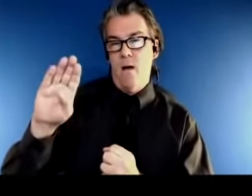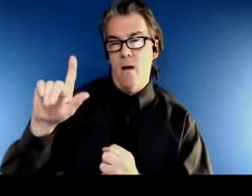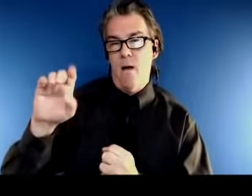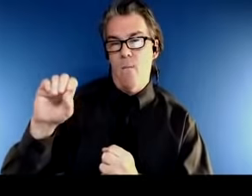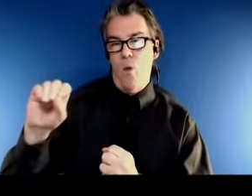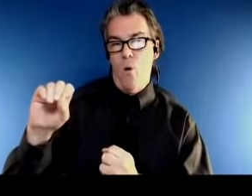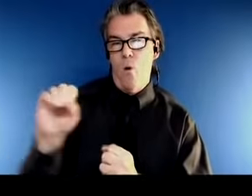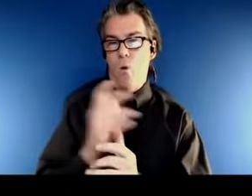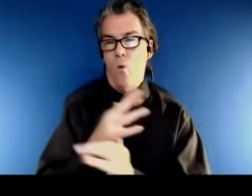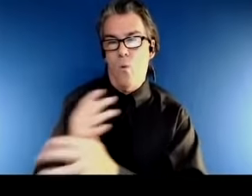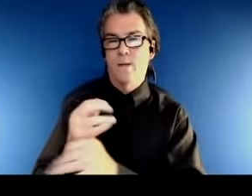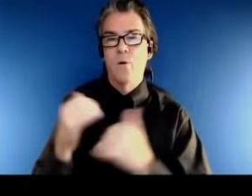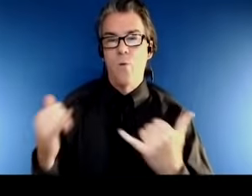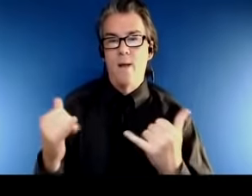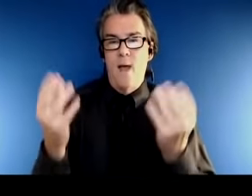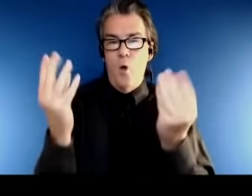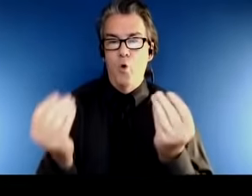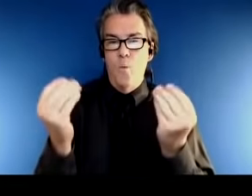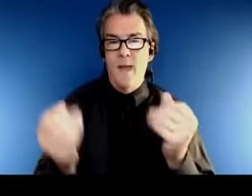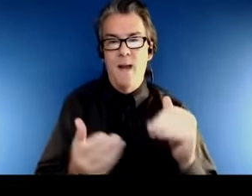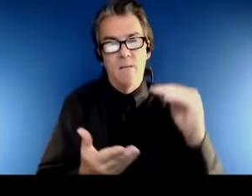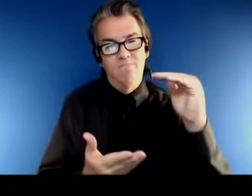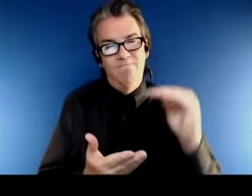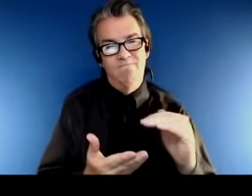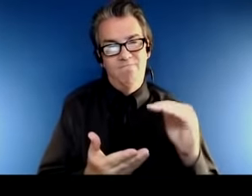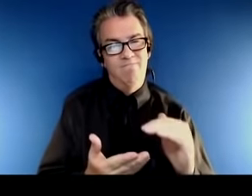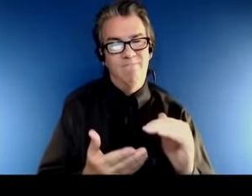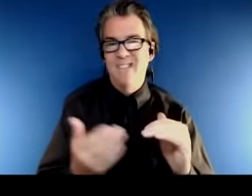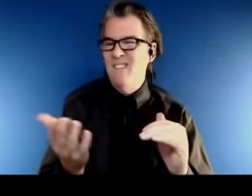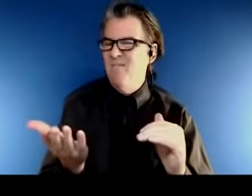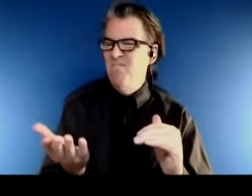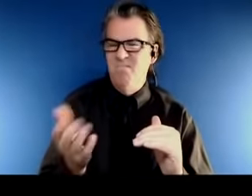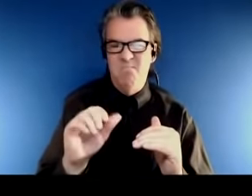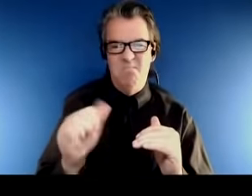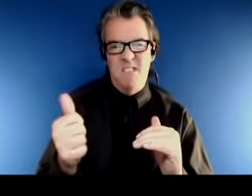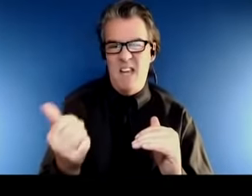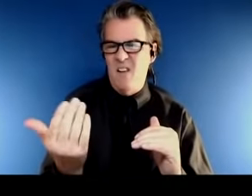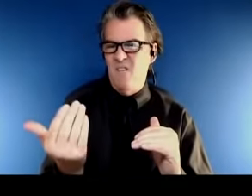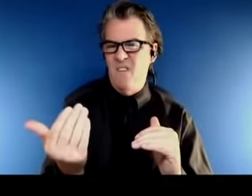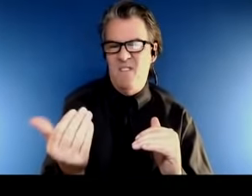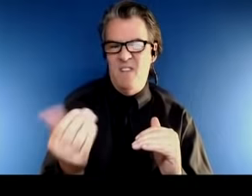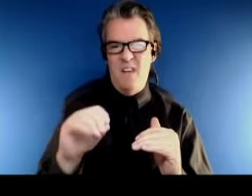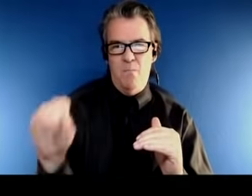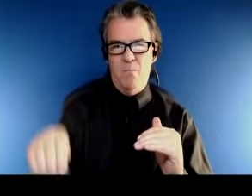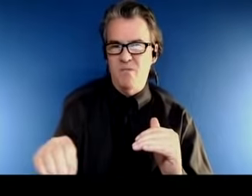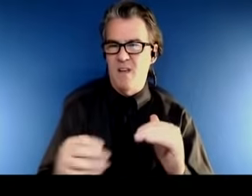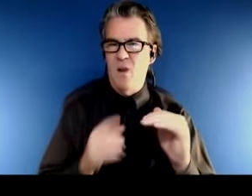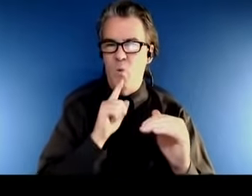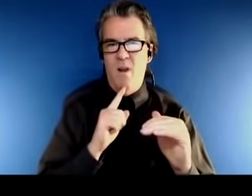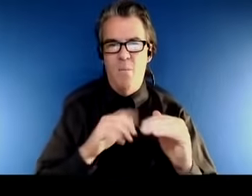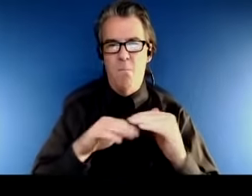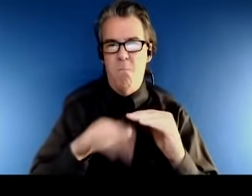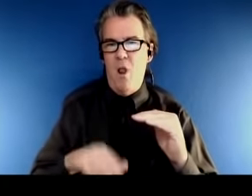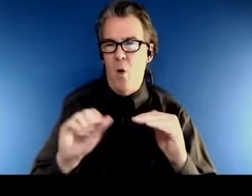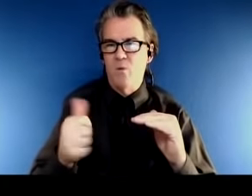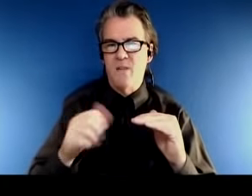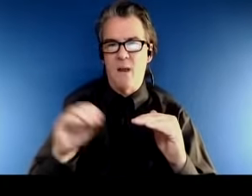So we will continue to monitor conditions. Of course, we want it to be safe for our customers and our employees, and we've encouraged customers